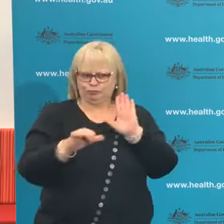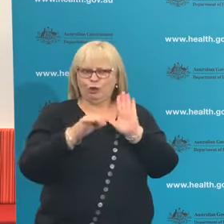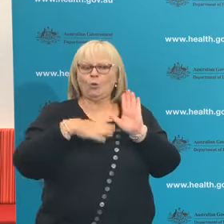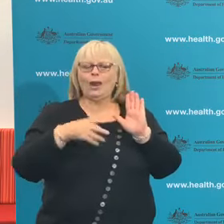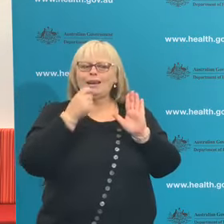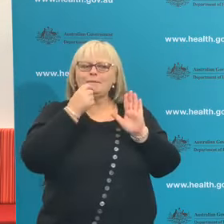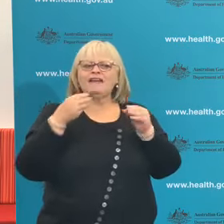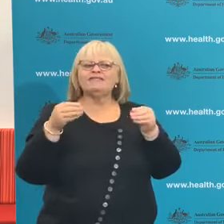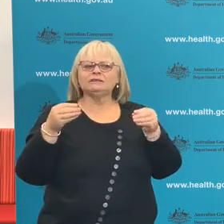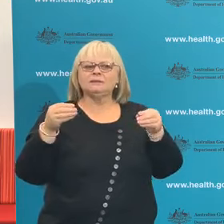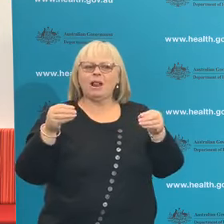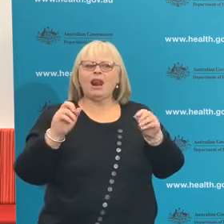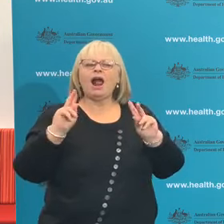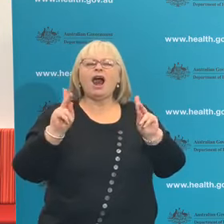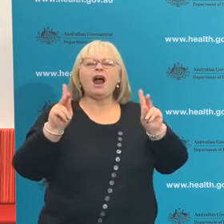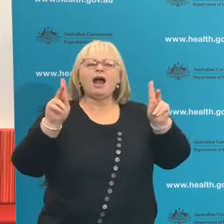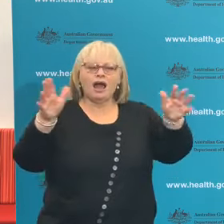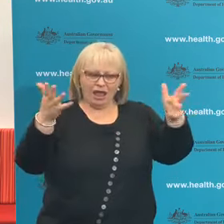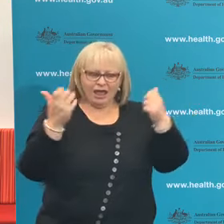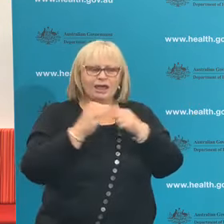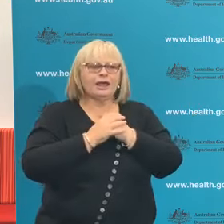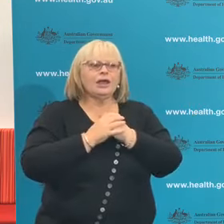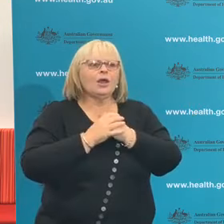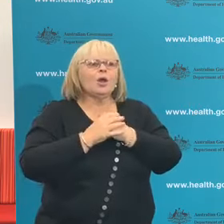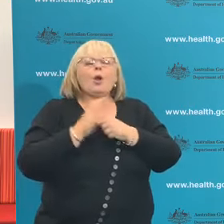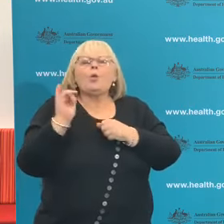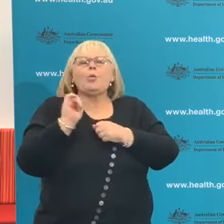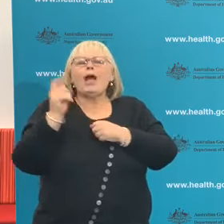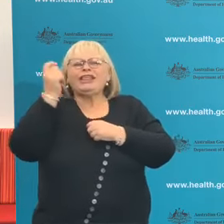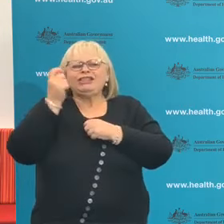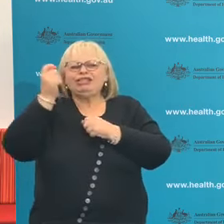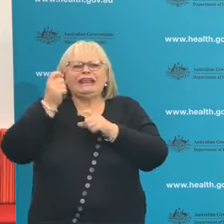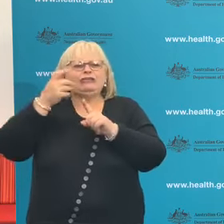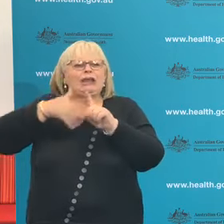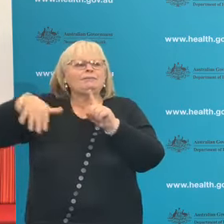behind the community transmission? It's obvious that's area that you're most concerned about.